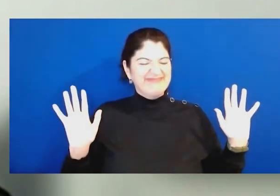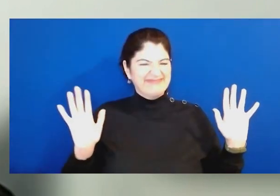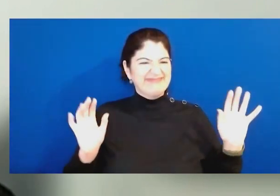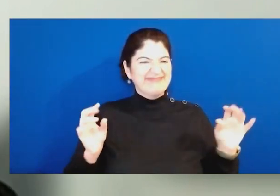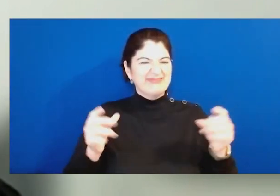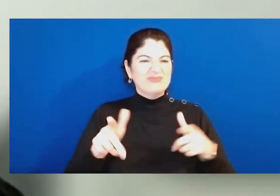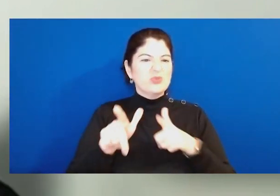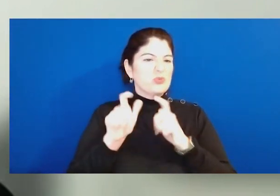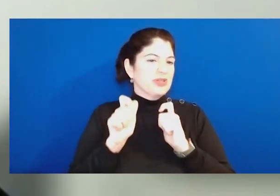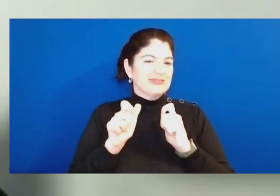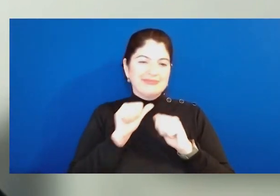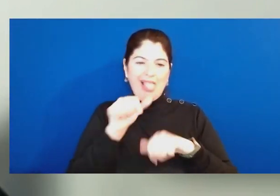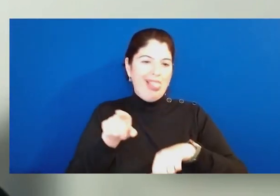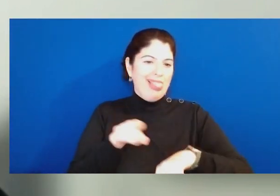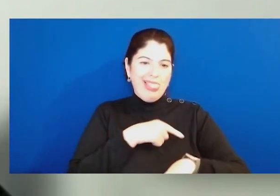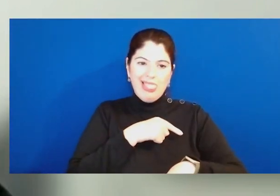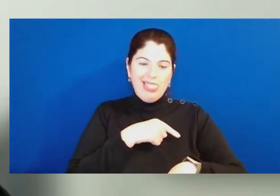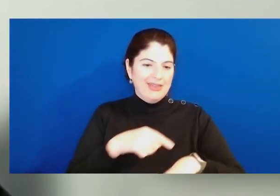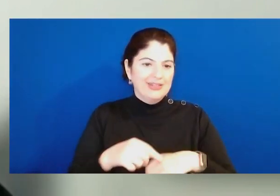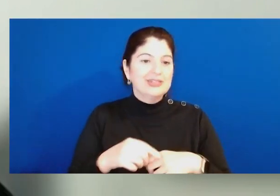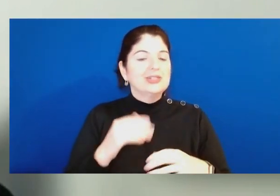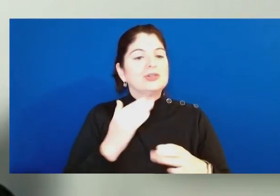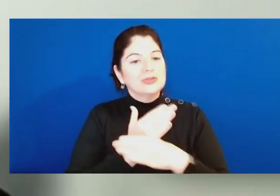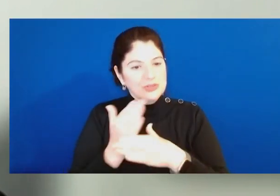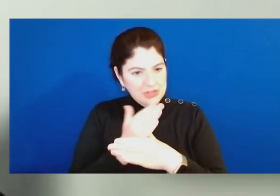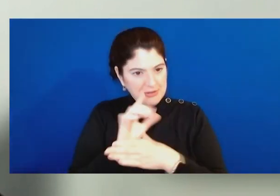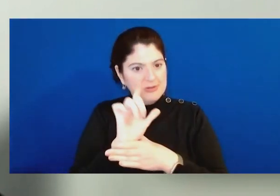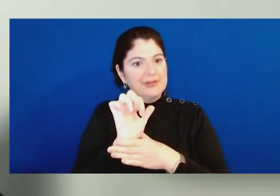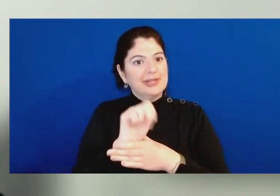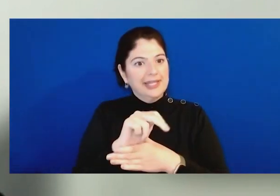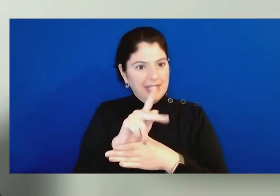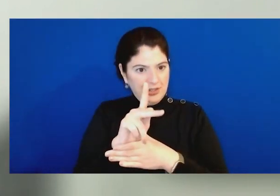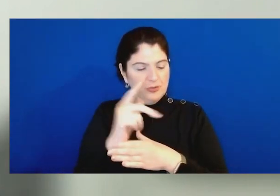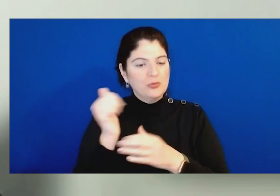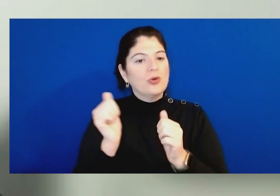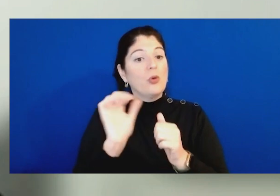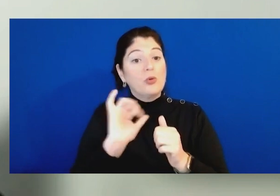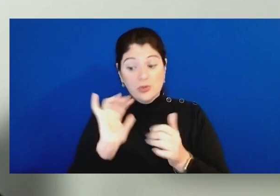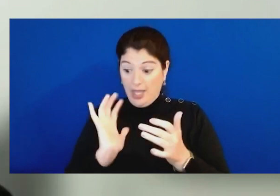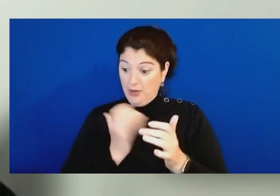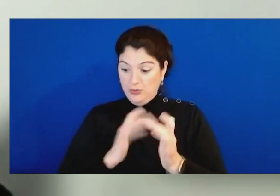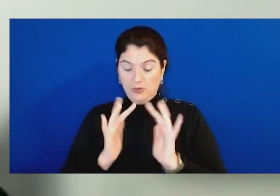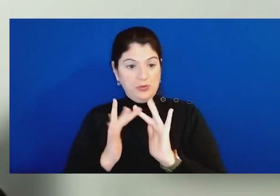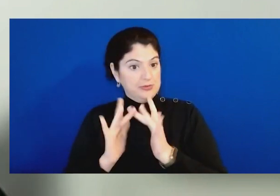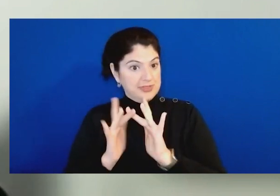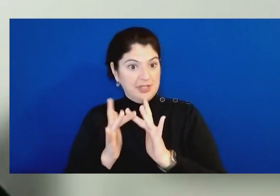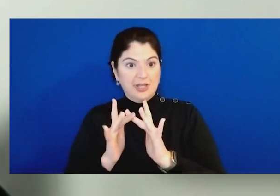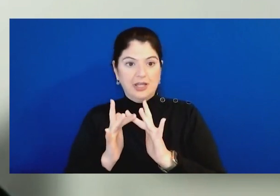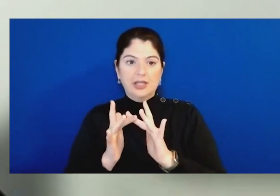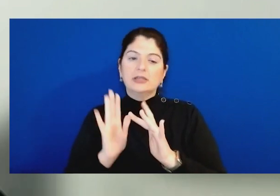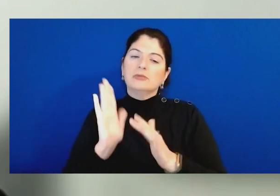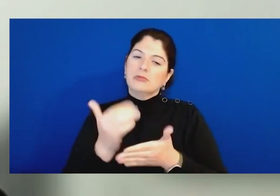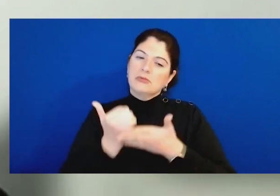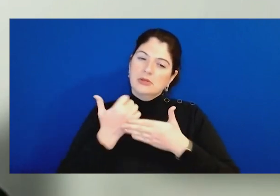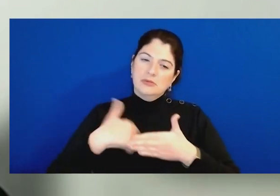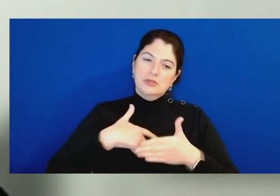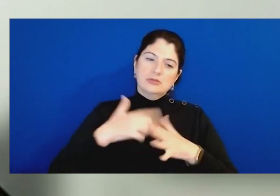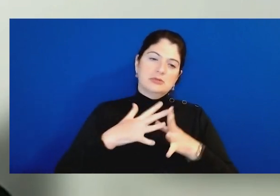Like I said, we're sharing the link with you on the chat. You can find it in our website too, and it will be hugely helpful to all of us